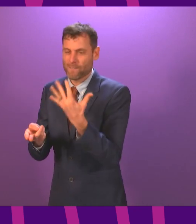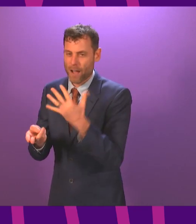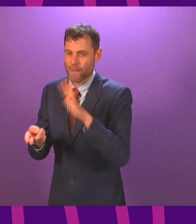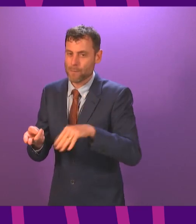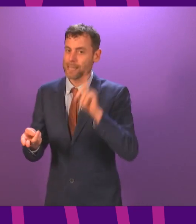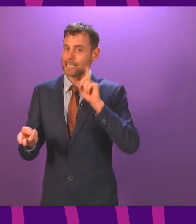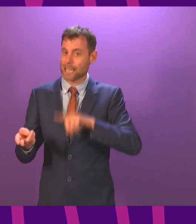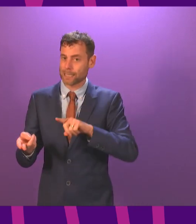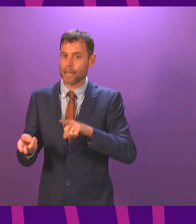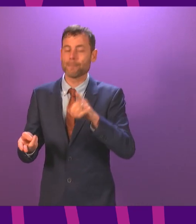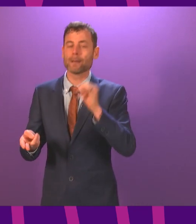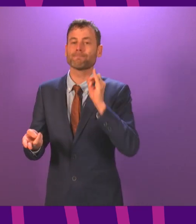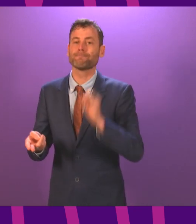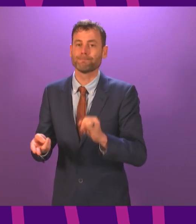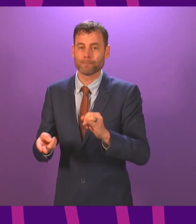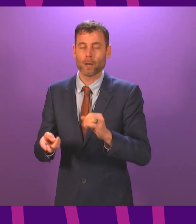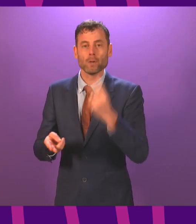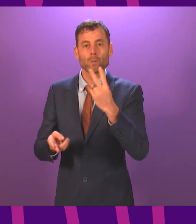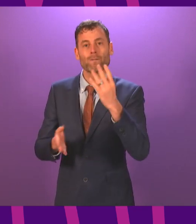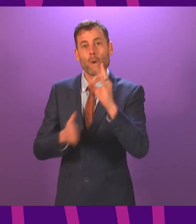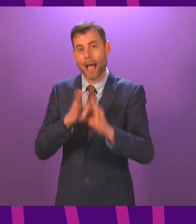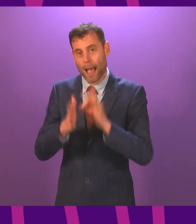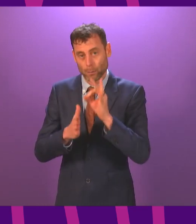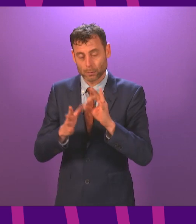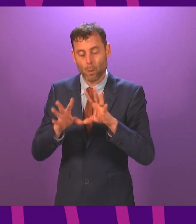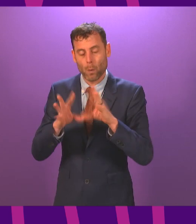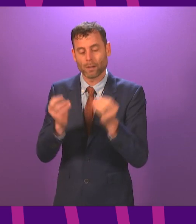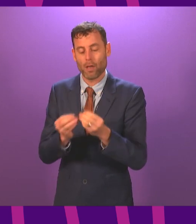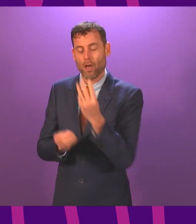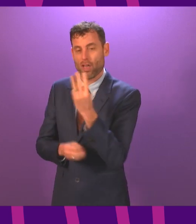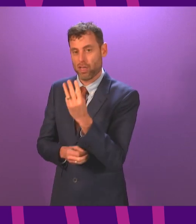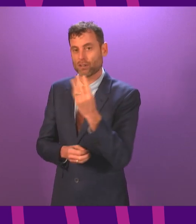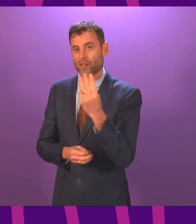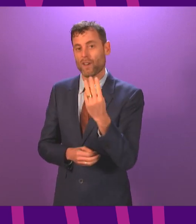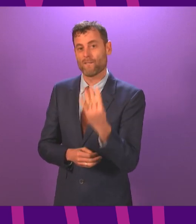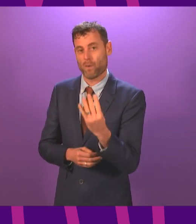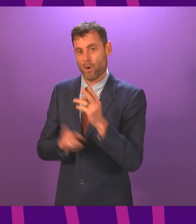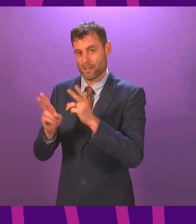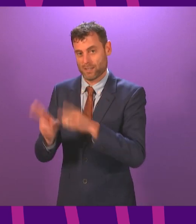However, I regret to say that, in the past 24 hours, a further 34 deaths have been registered